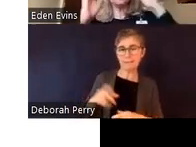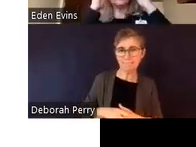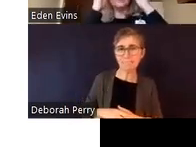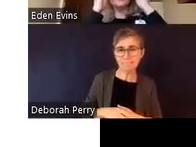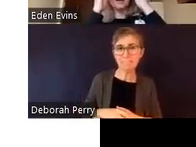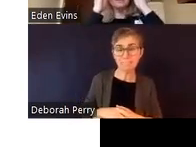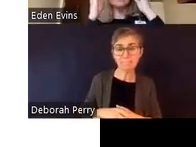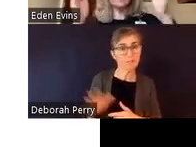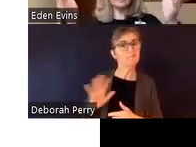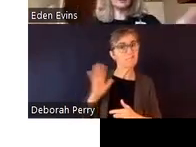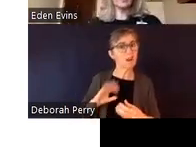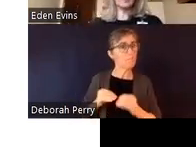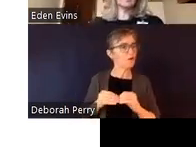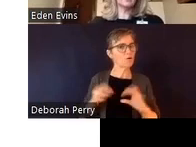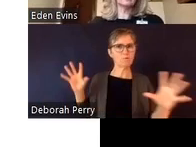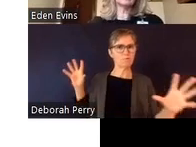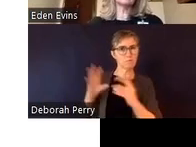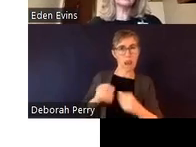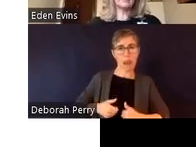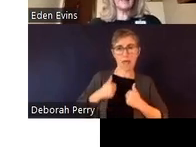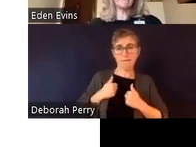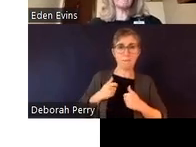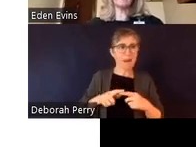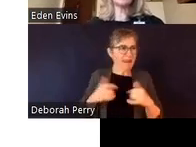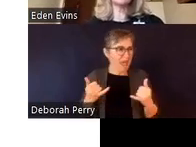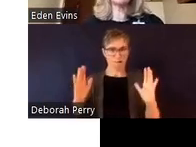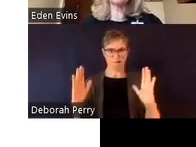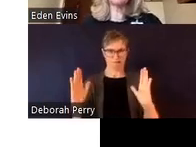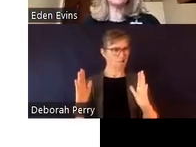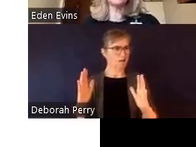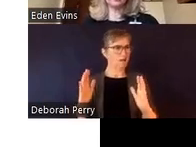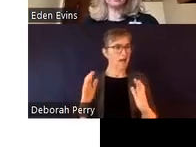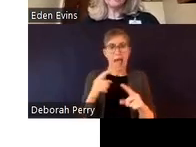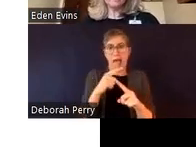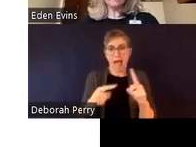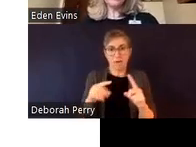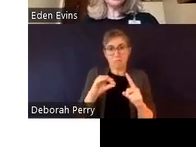were lifetime incident so here you see less than 0.5% of people in the general population,